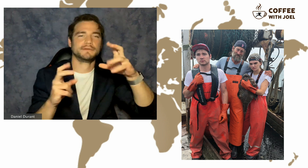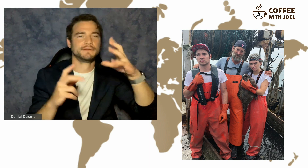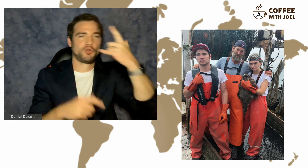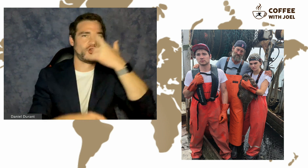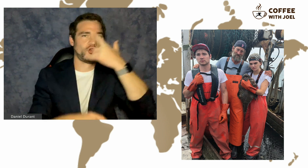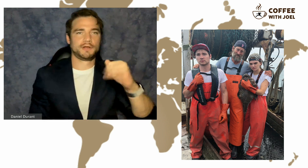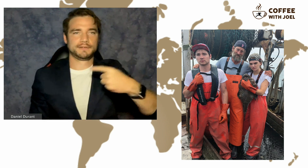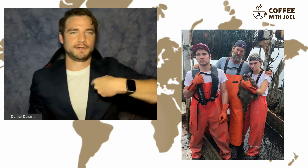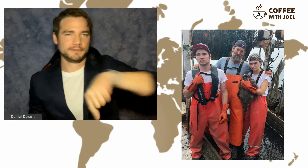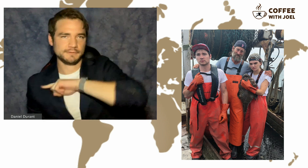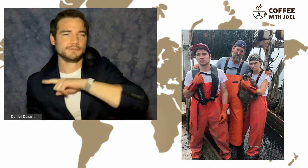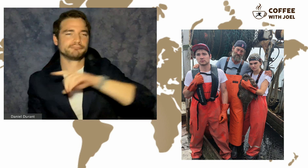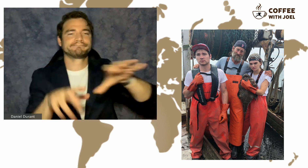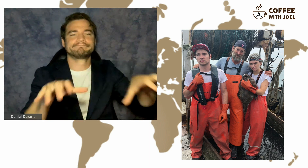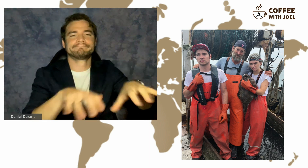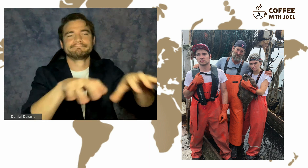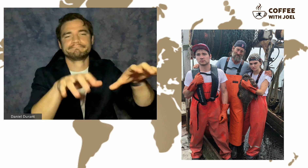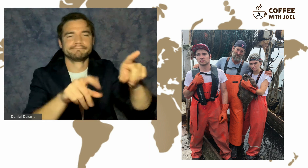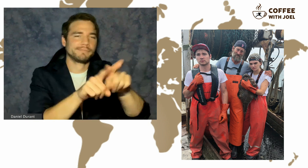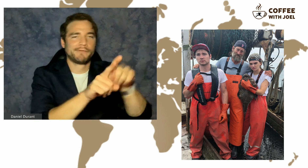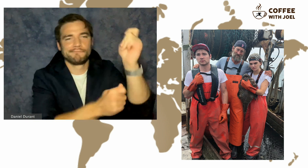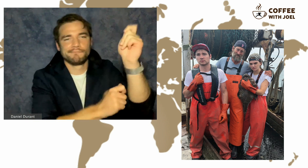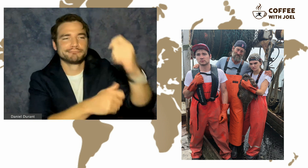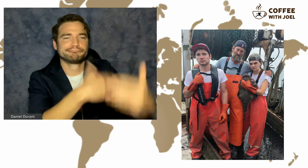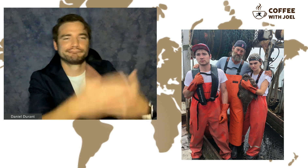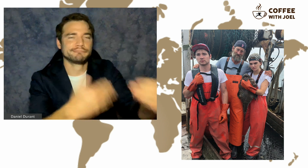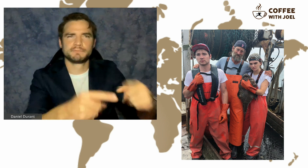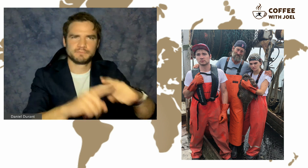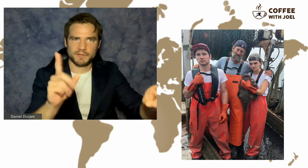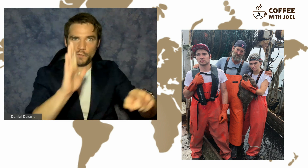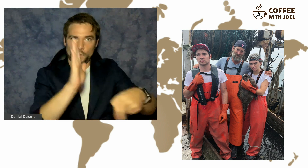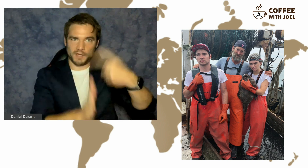that looked like us to do that work,